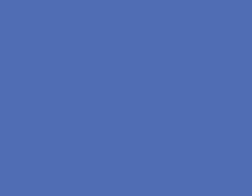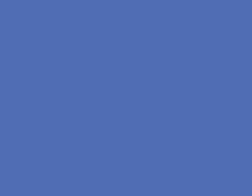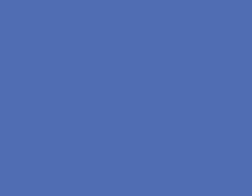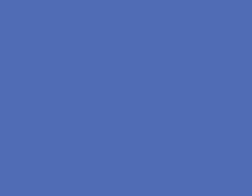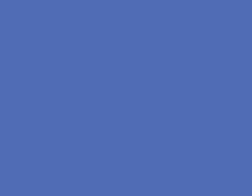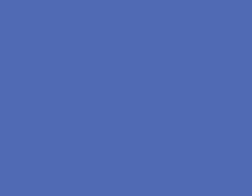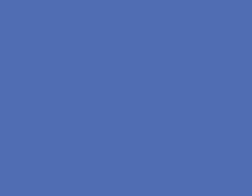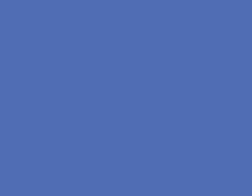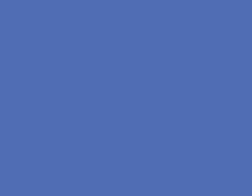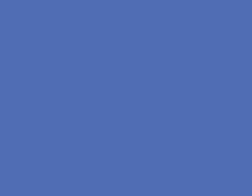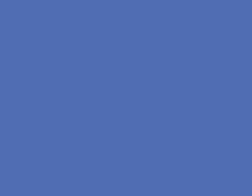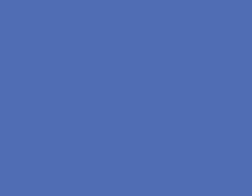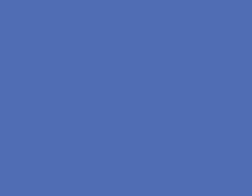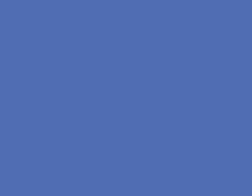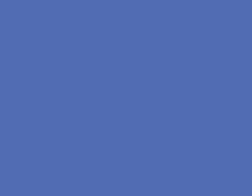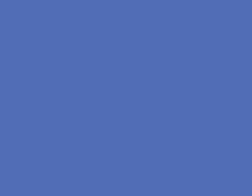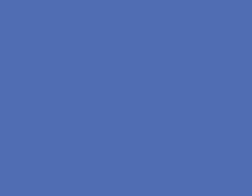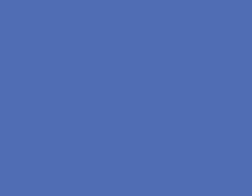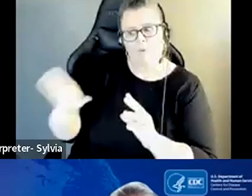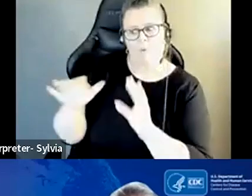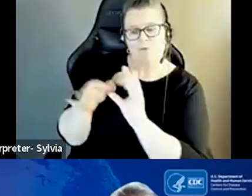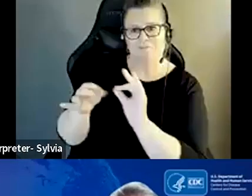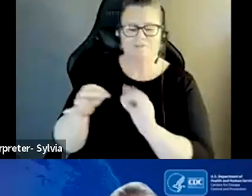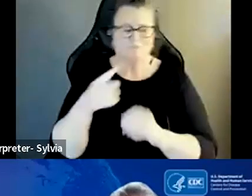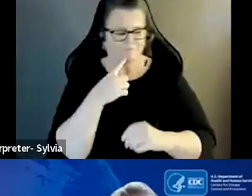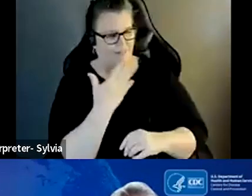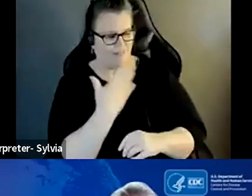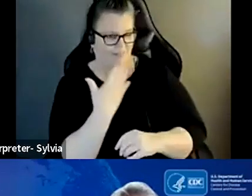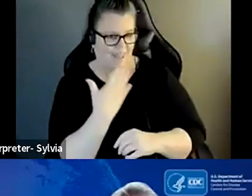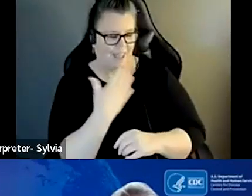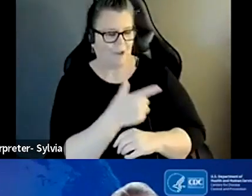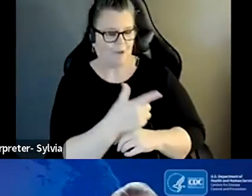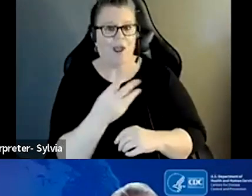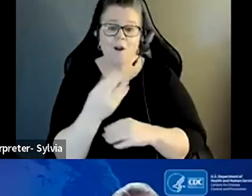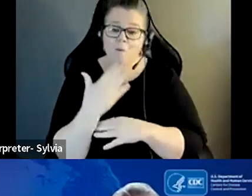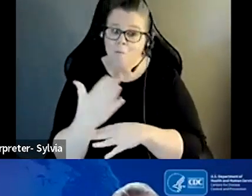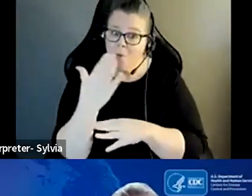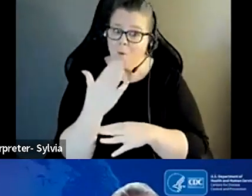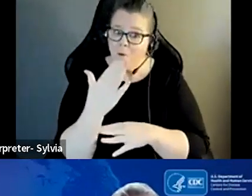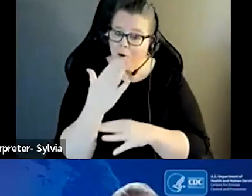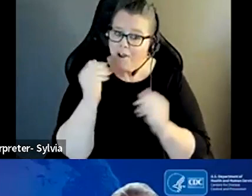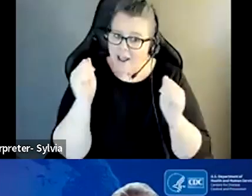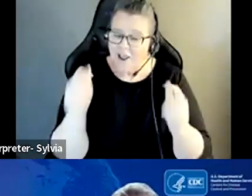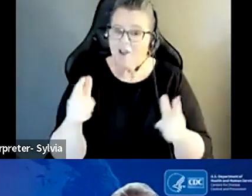to your presentation and discussion. Thank you so much, Dr. Fleming. Good morning, everyone. It's great to be back with you today.